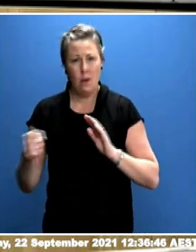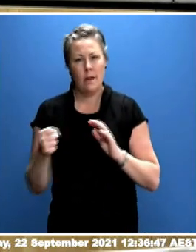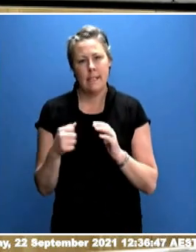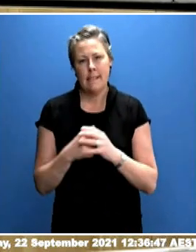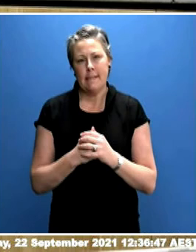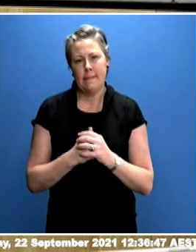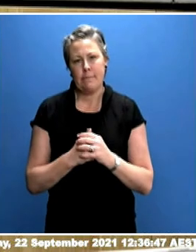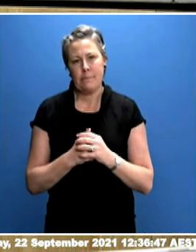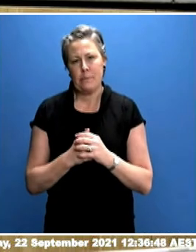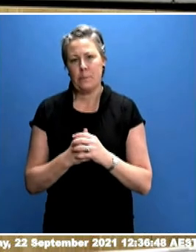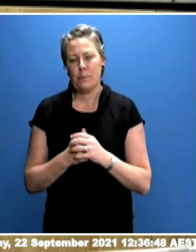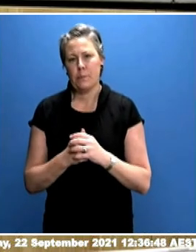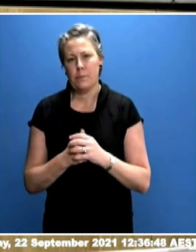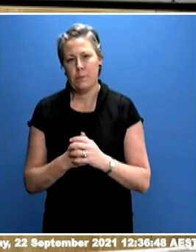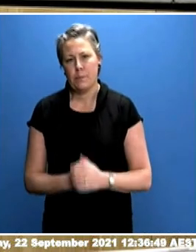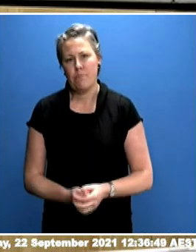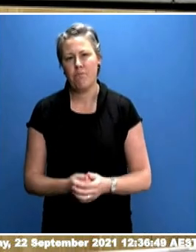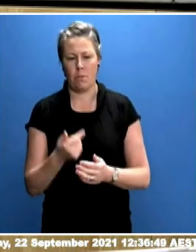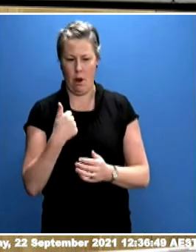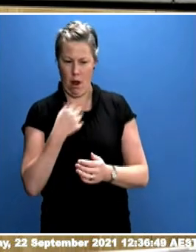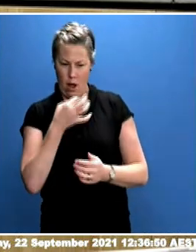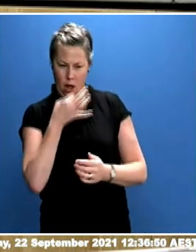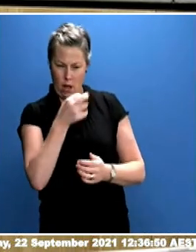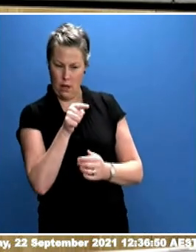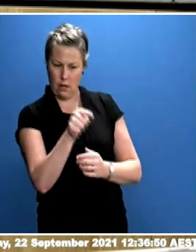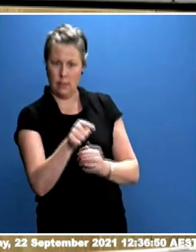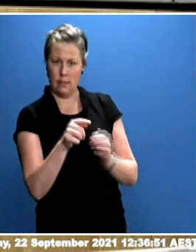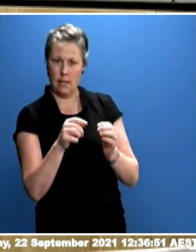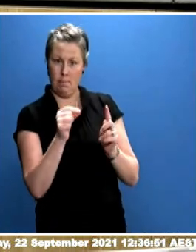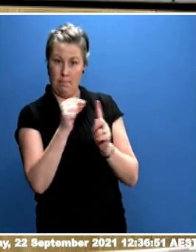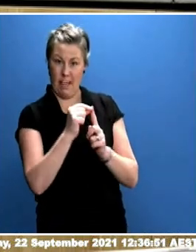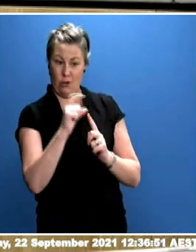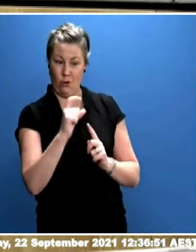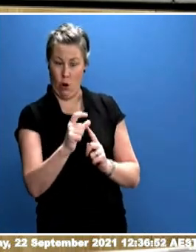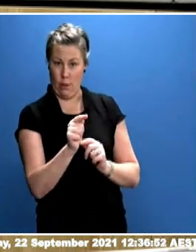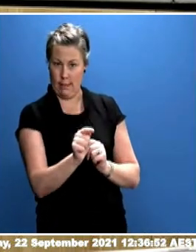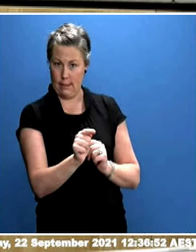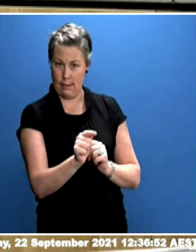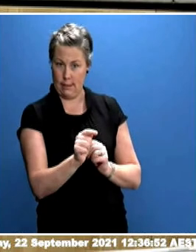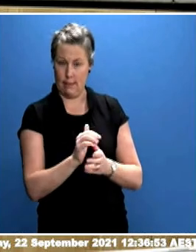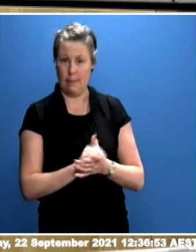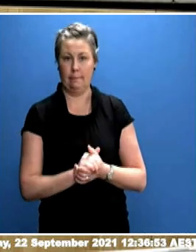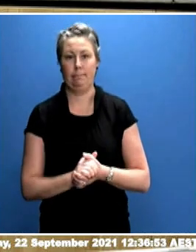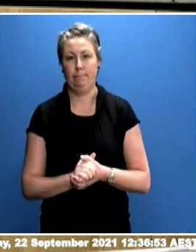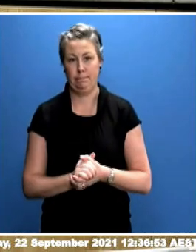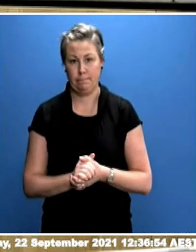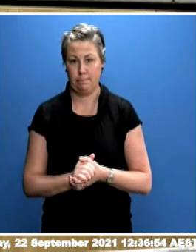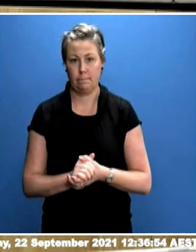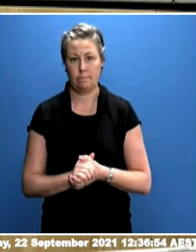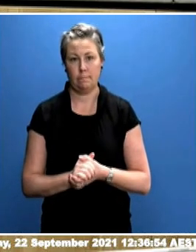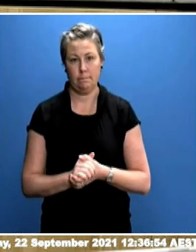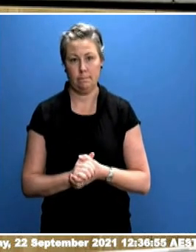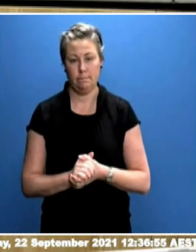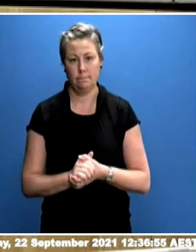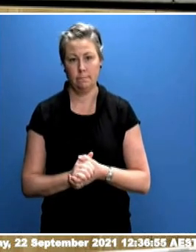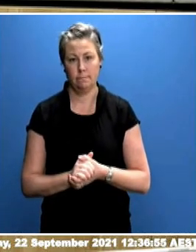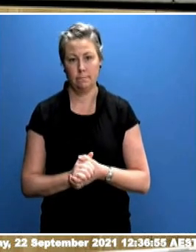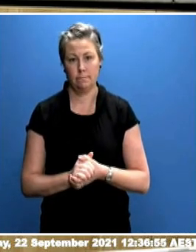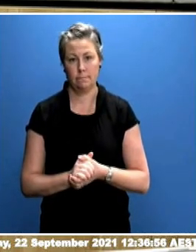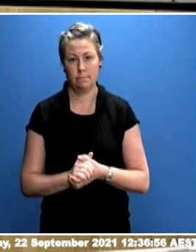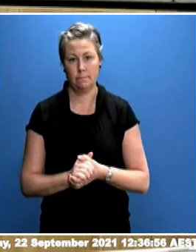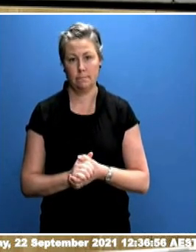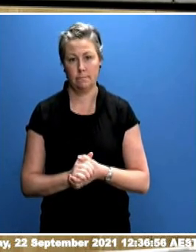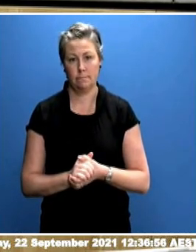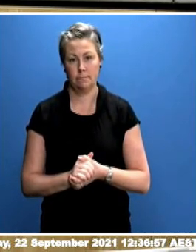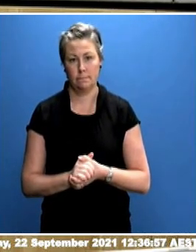I might ask Mr Collins to answer this question about the trickle-down approach